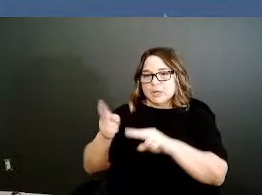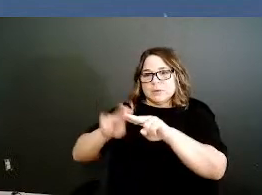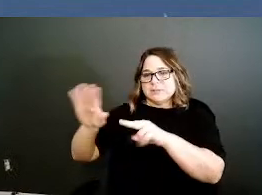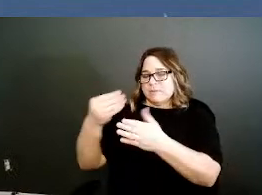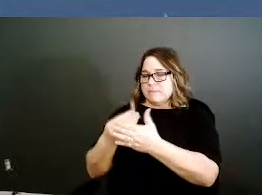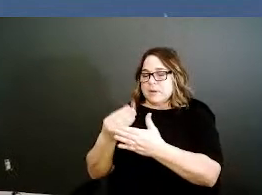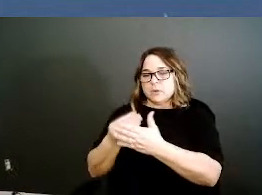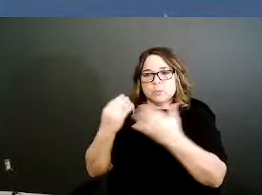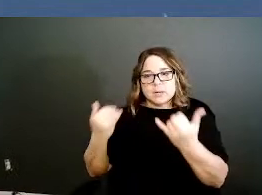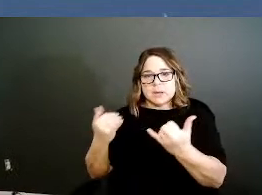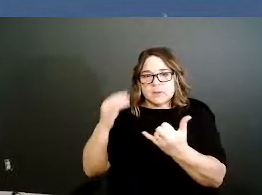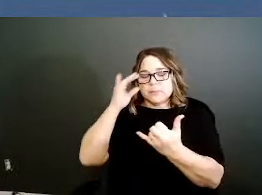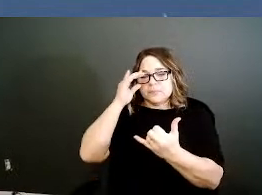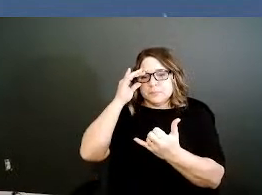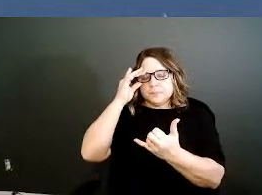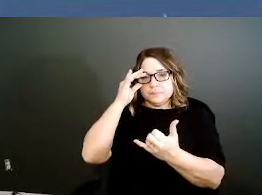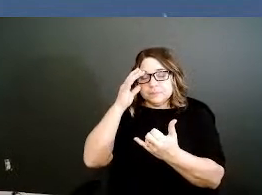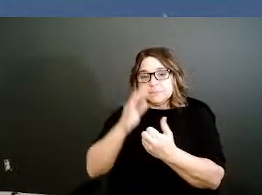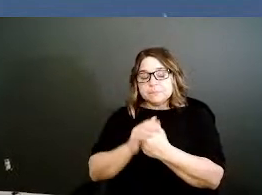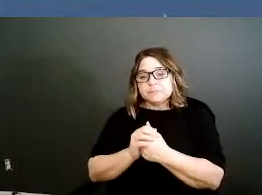YOU'RE PAYING AN OUTSIDE LAW FIRM HUNDREDS OF THOUSANDS